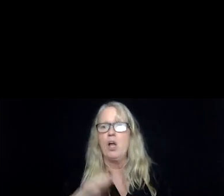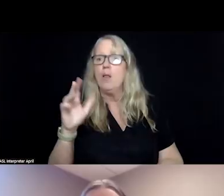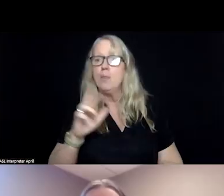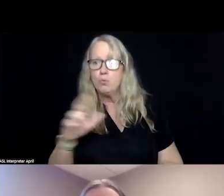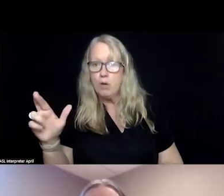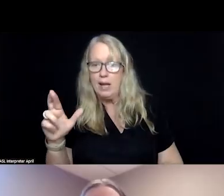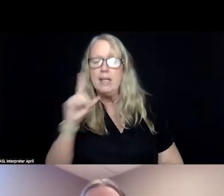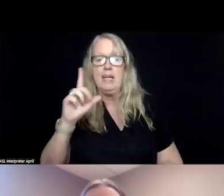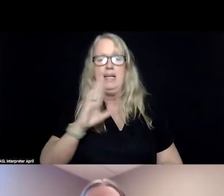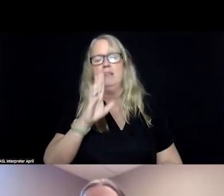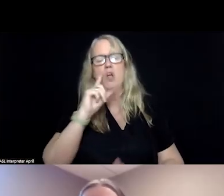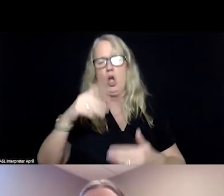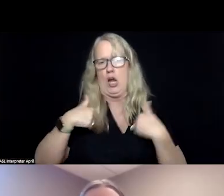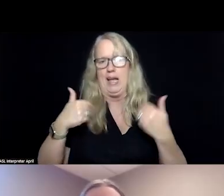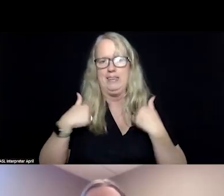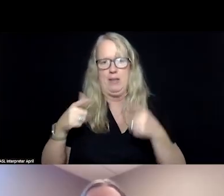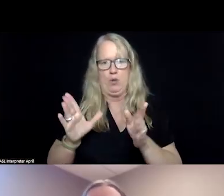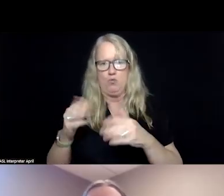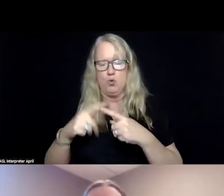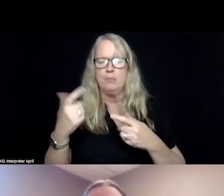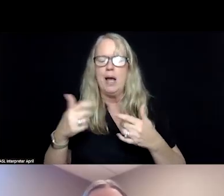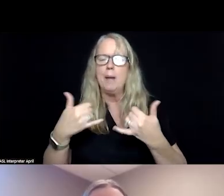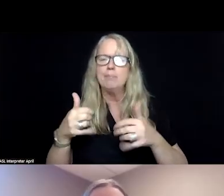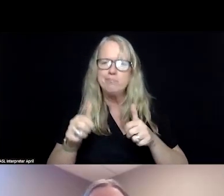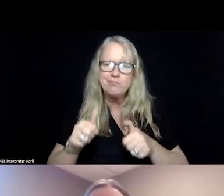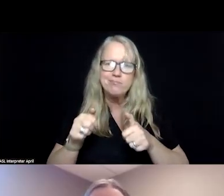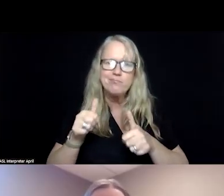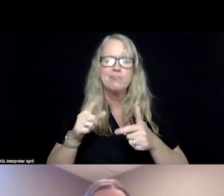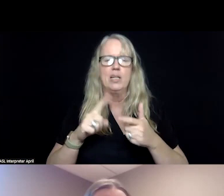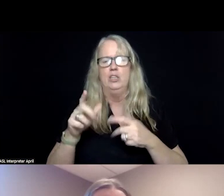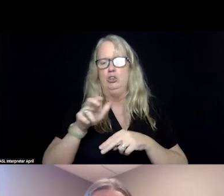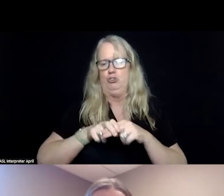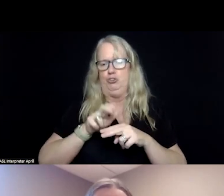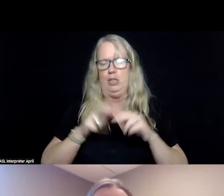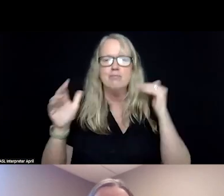ADOLESCENT ROOM AND PLAY STATIONS AND GAMING CHAIRS AND ADULT SIZED CHAIRS.